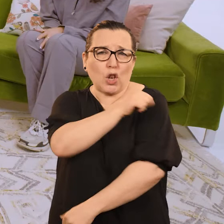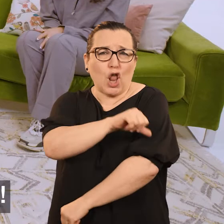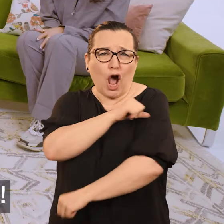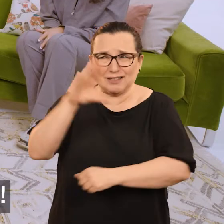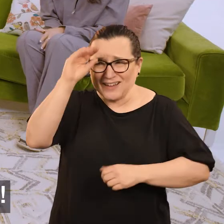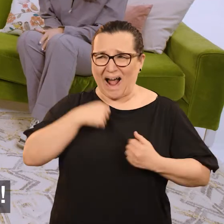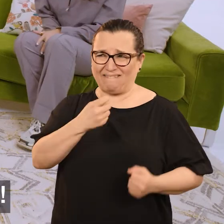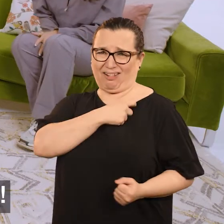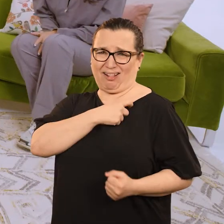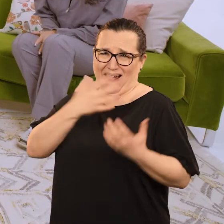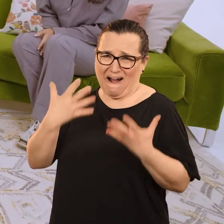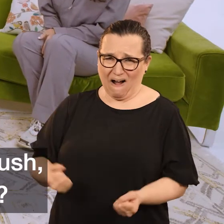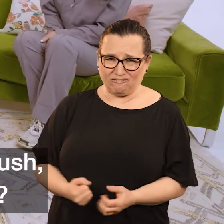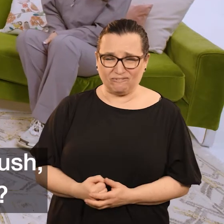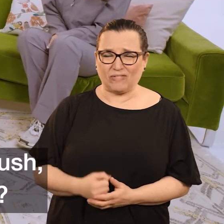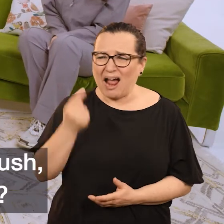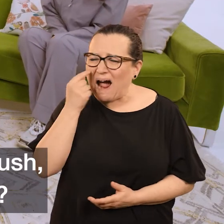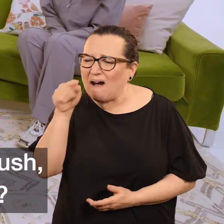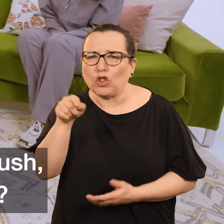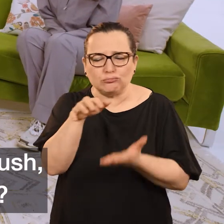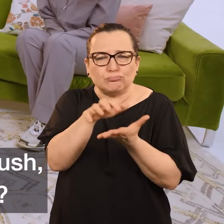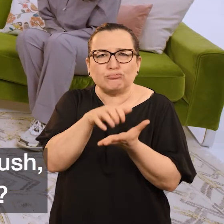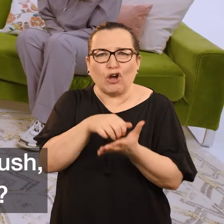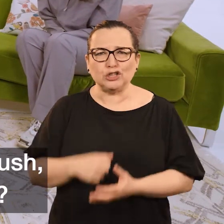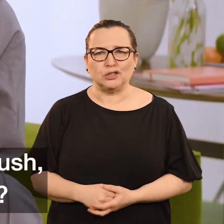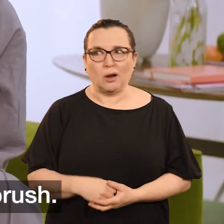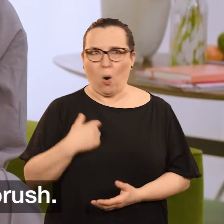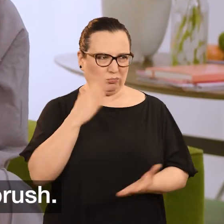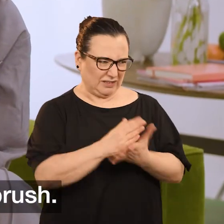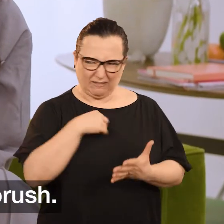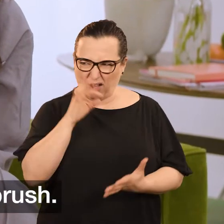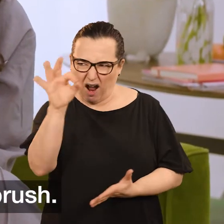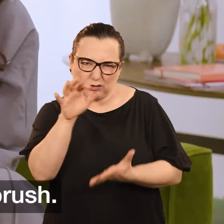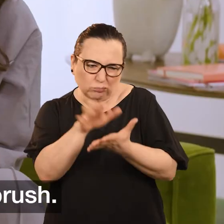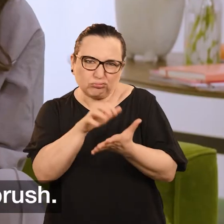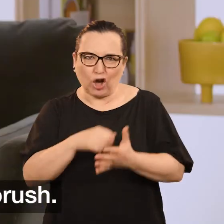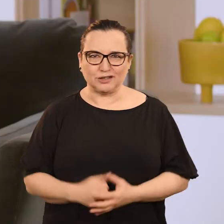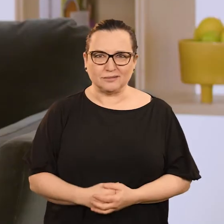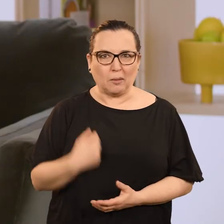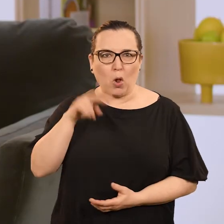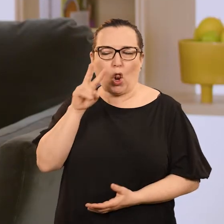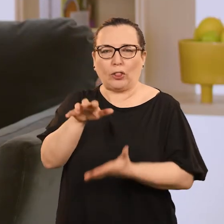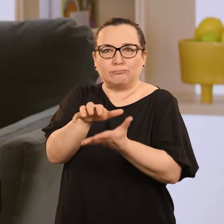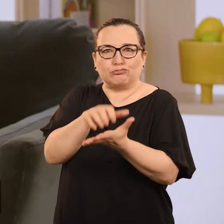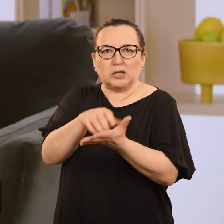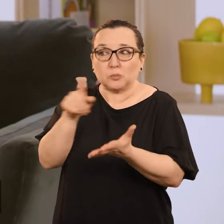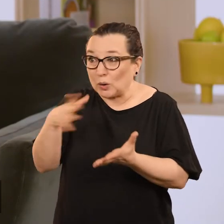I'm going to look at the brush! I think I'm going to look at the brush, do you want to see the brush? Yeah, I definitely want to see the brush. All of that is fine. We can show you the brush.